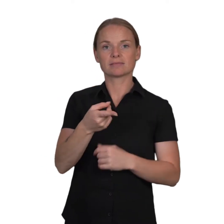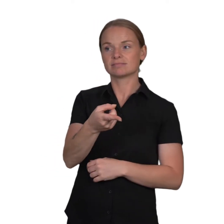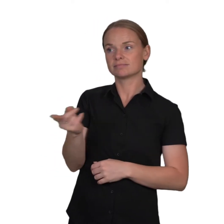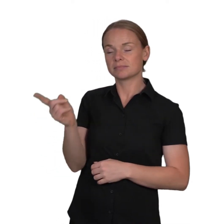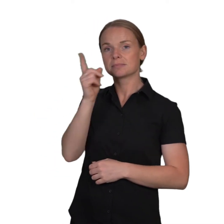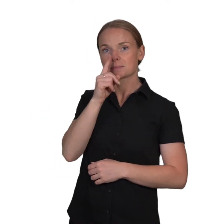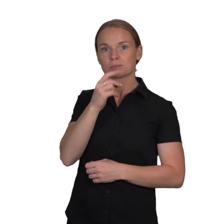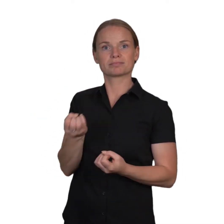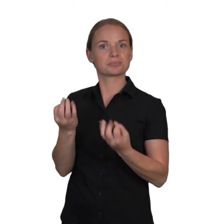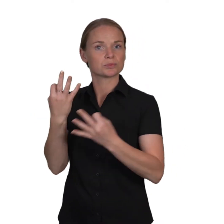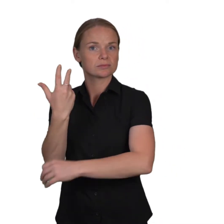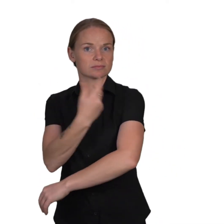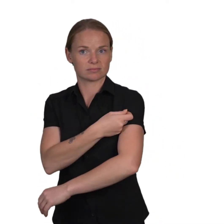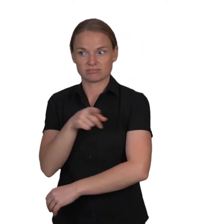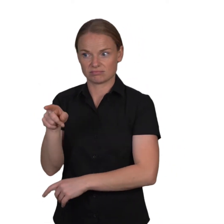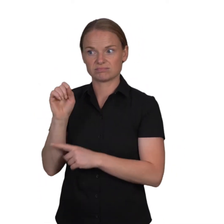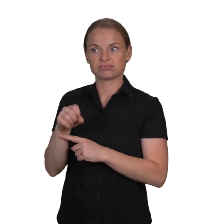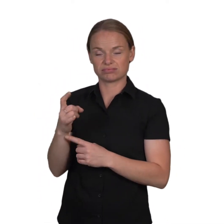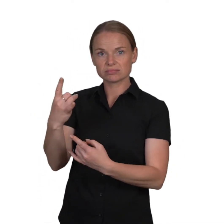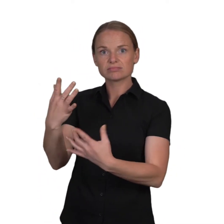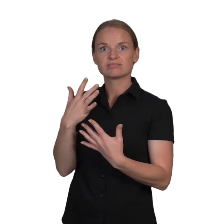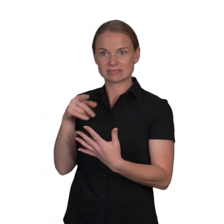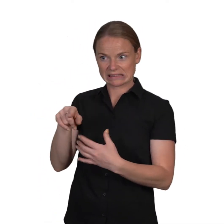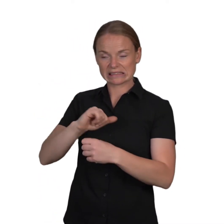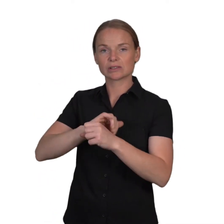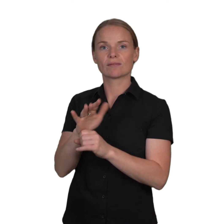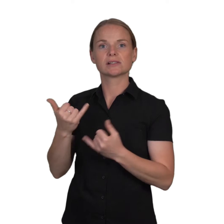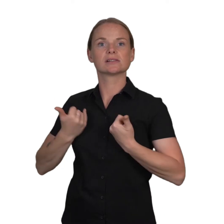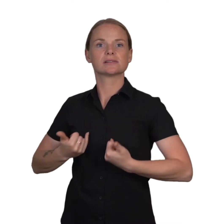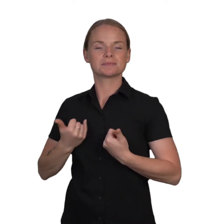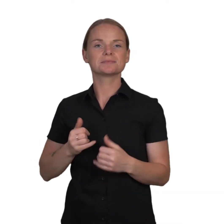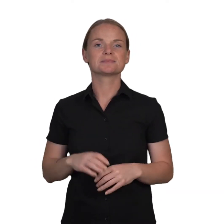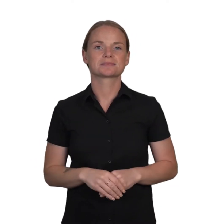than people who did not get the vaccine.